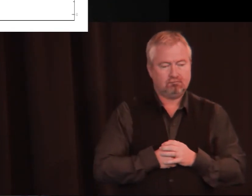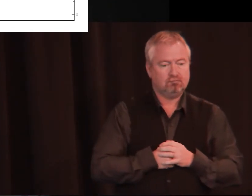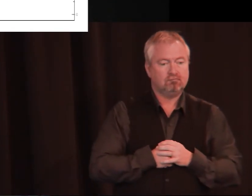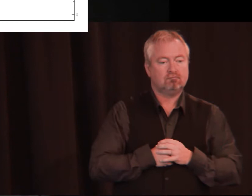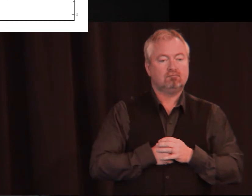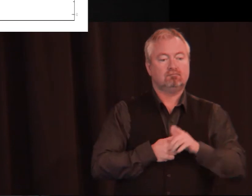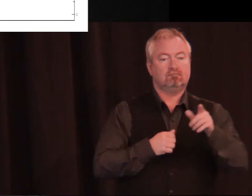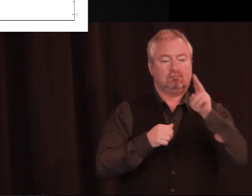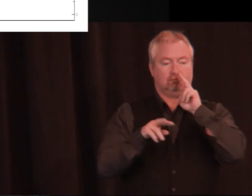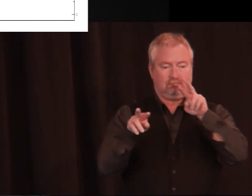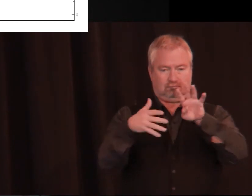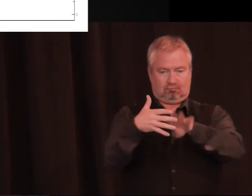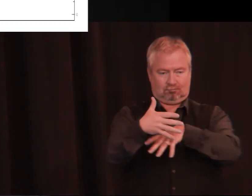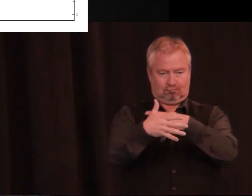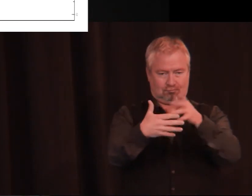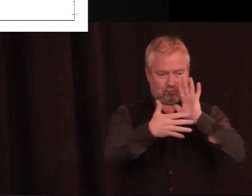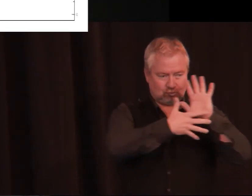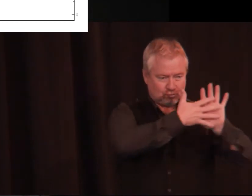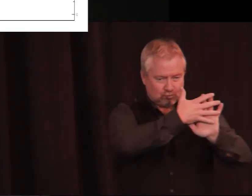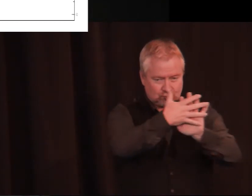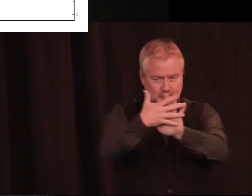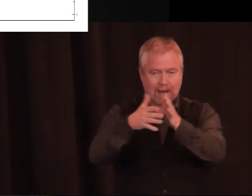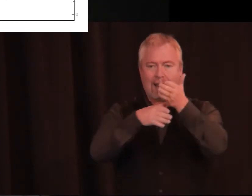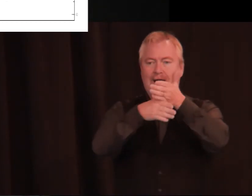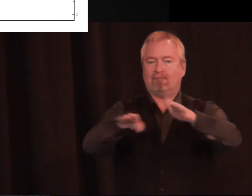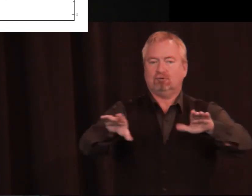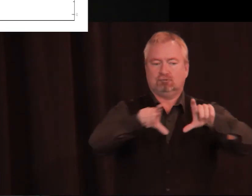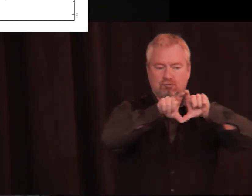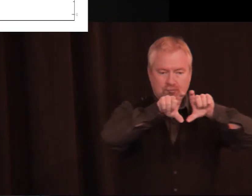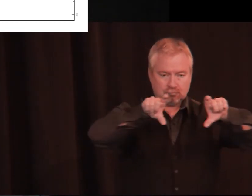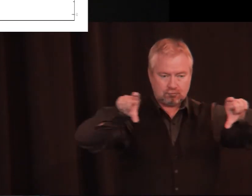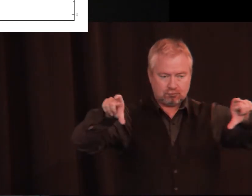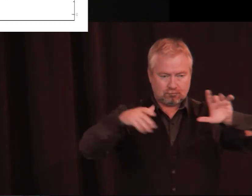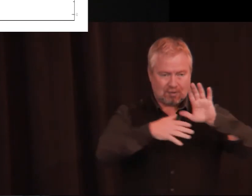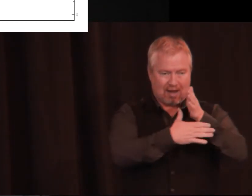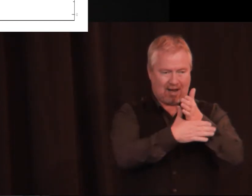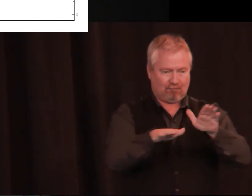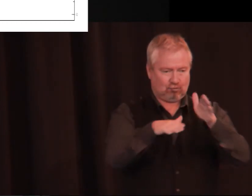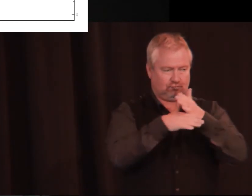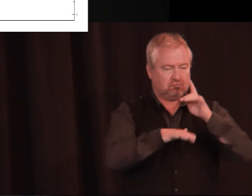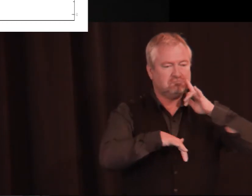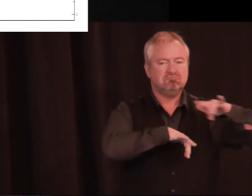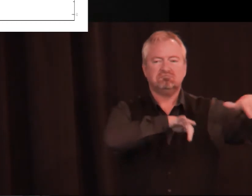the average range for the standardized test. So that's the normative range of these standardized tests.